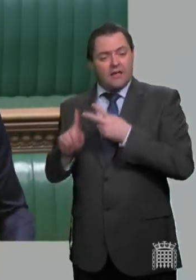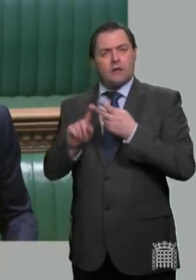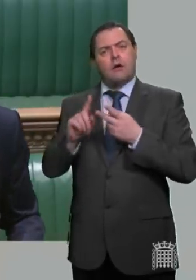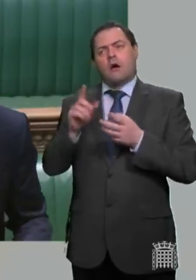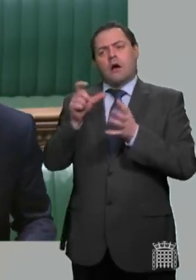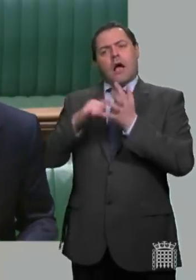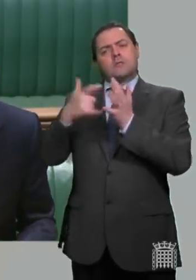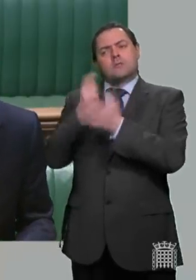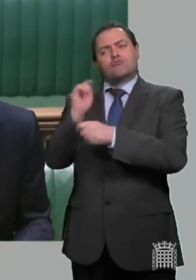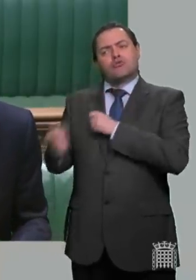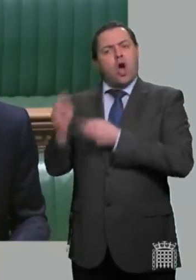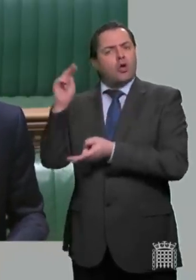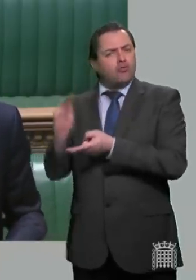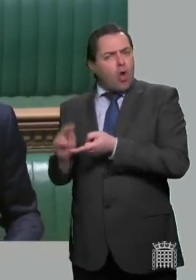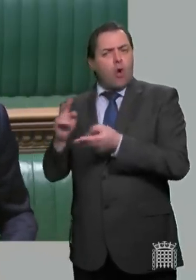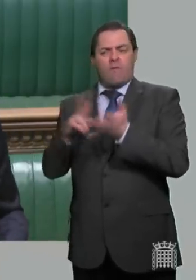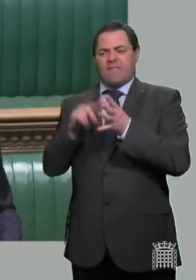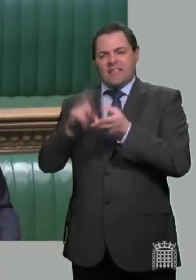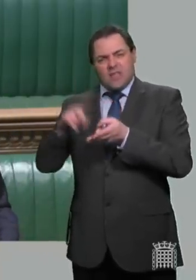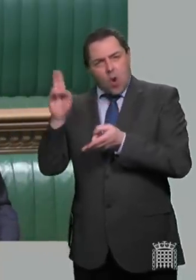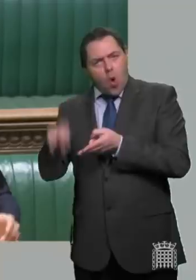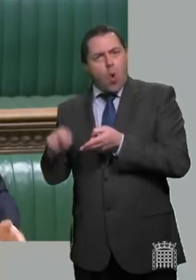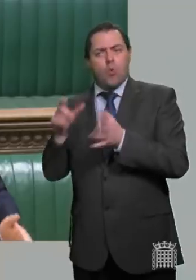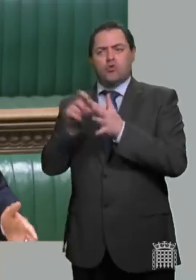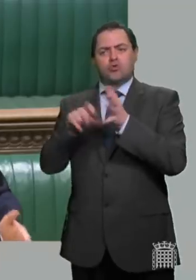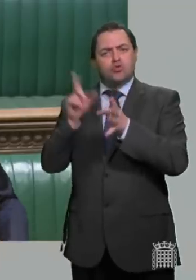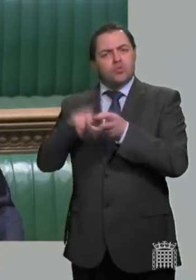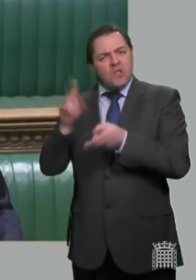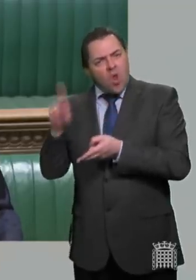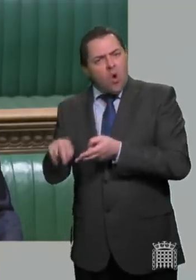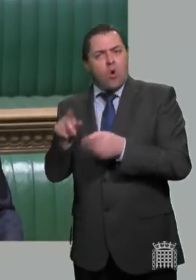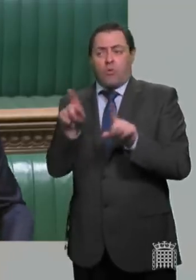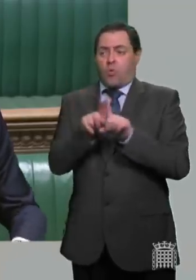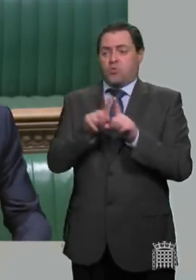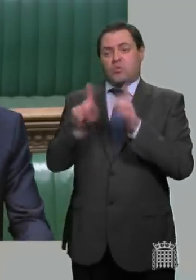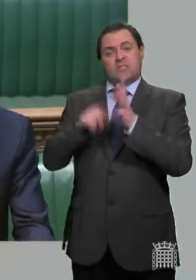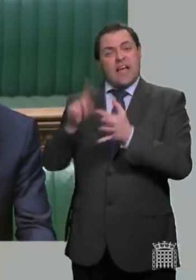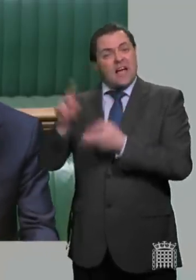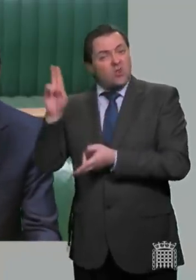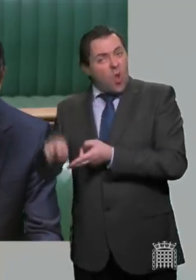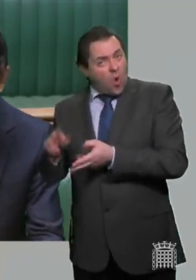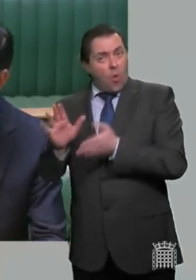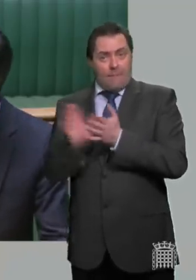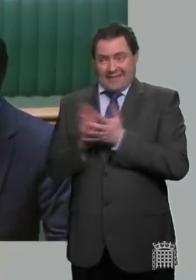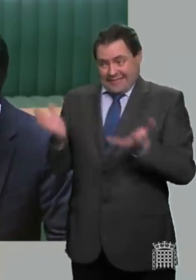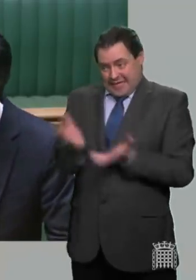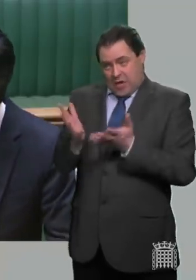favourable tariffs, VAT or duties; and lower taxes, with tax breaks to encourage construction,